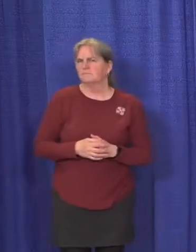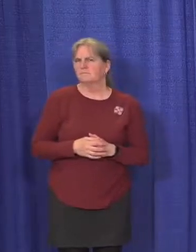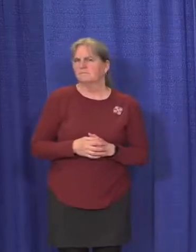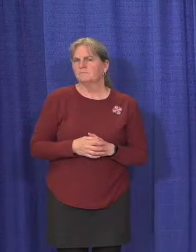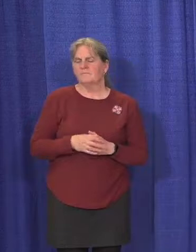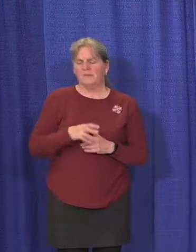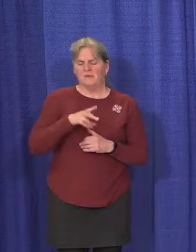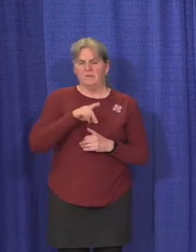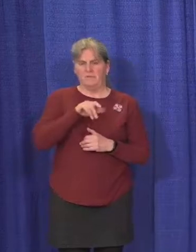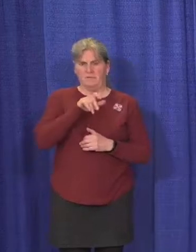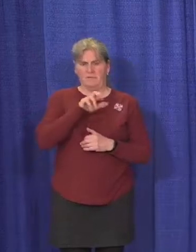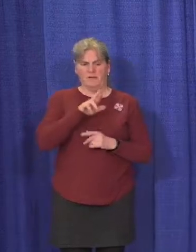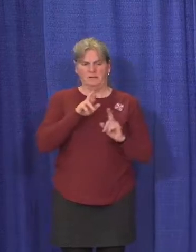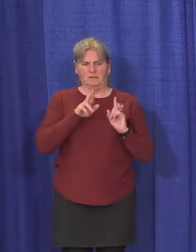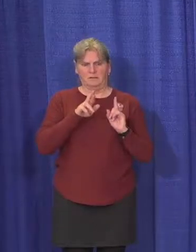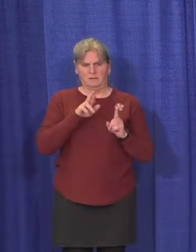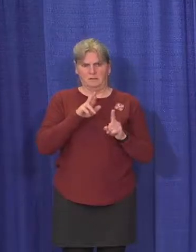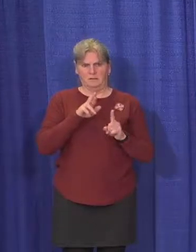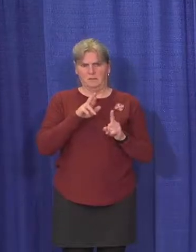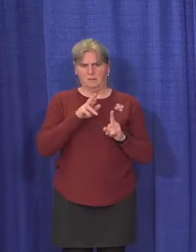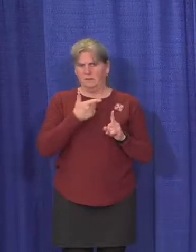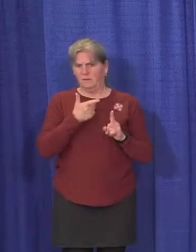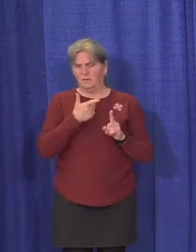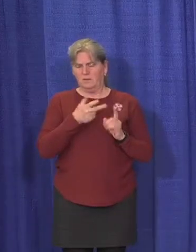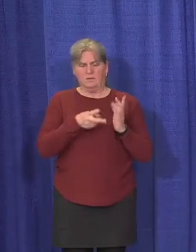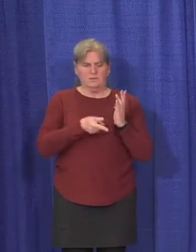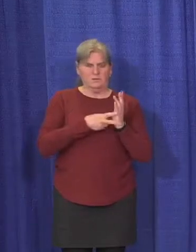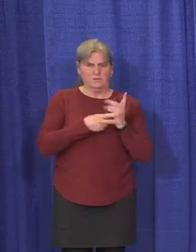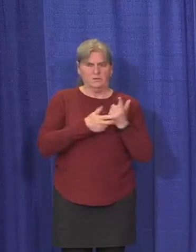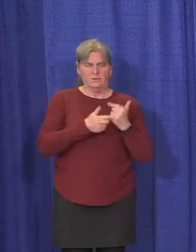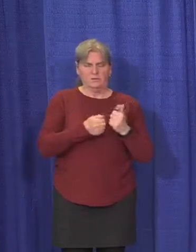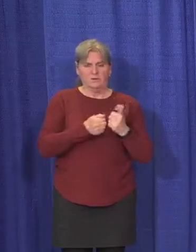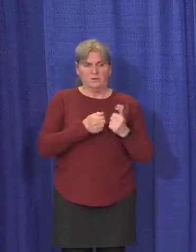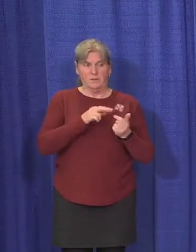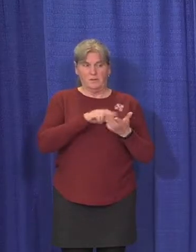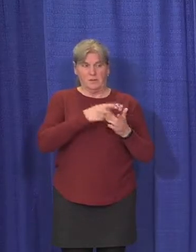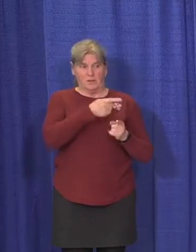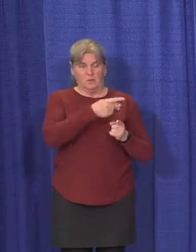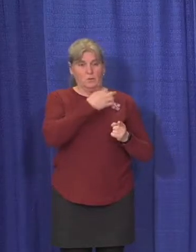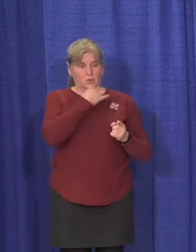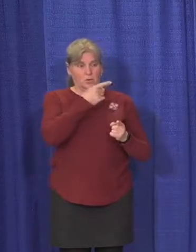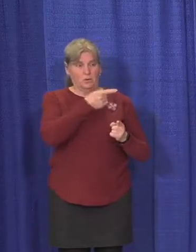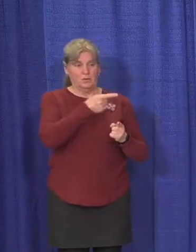Reporter: I'm wondering about the logistics of the Pfizer vaccine.